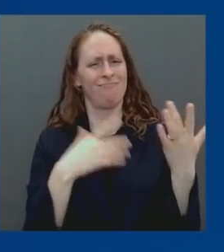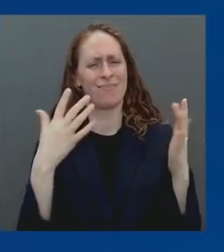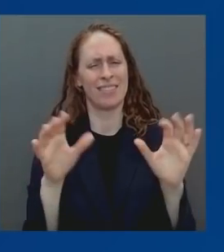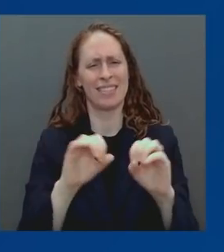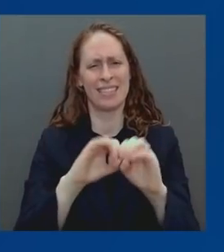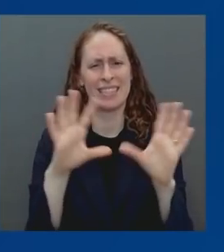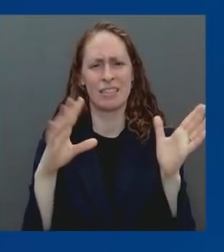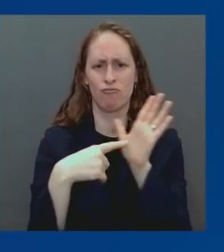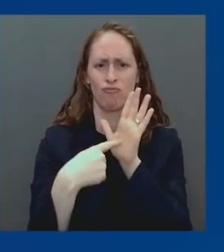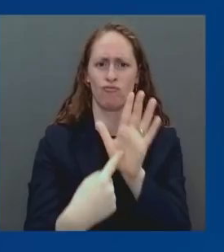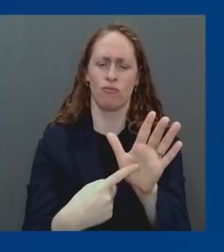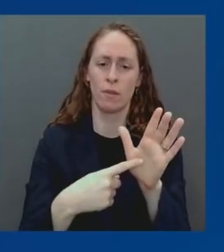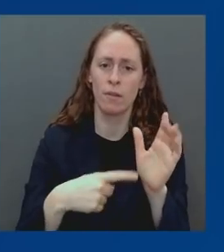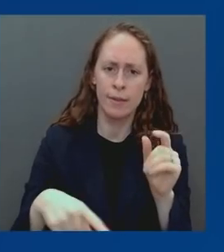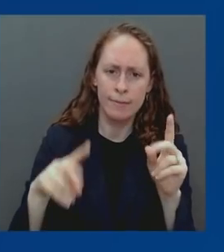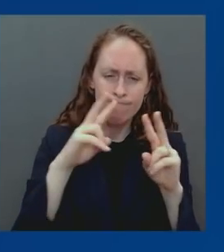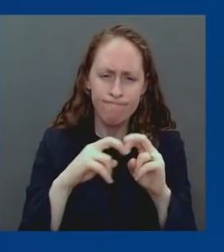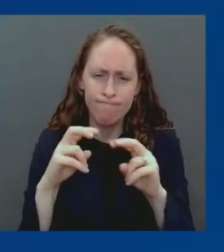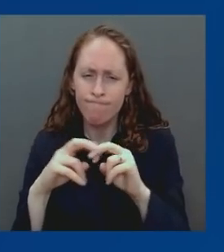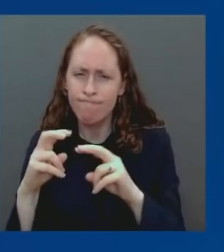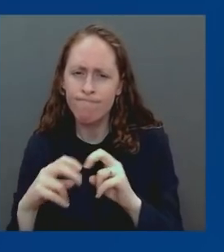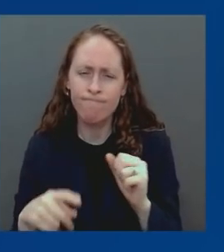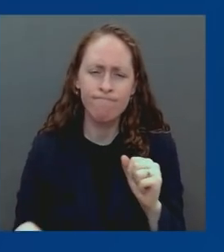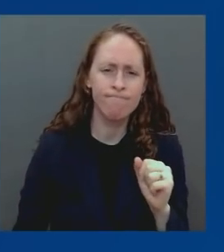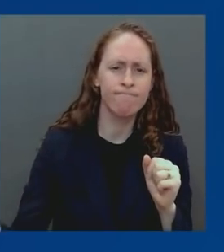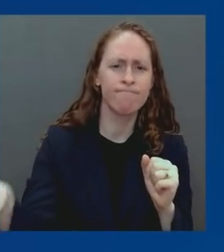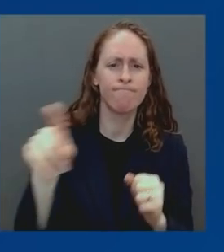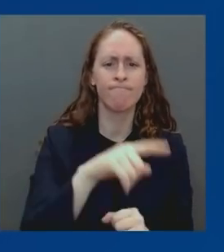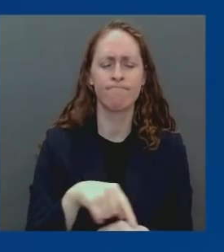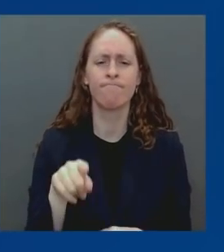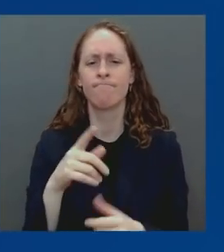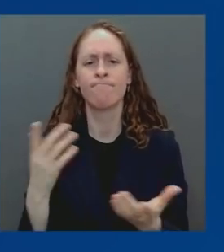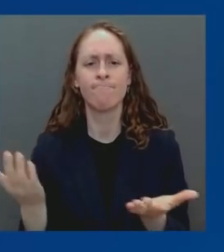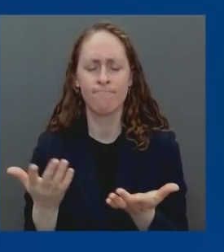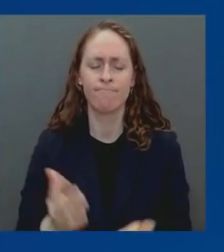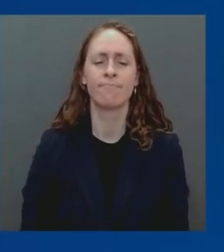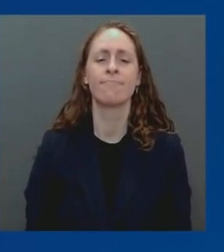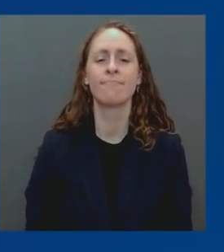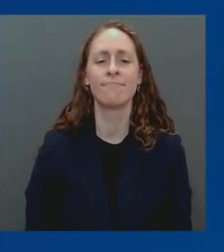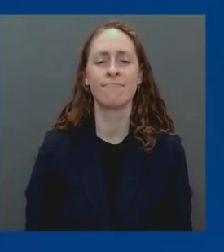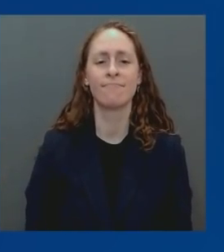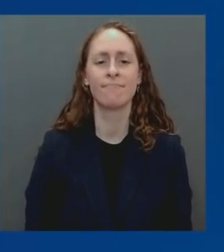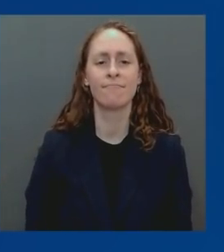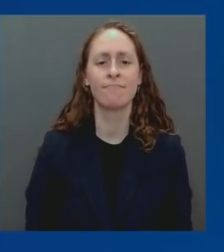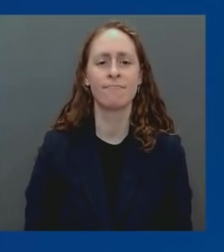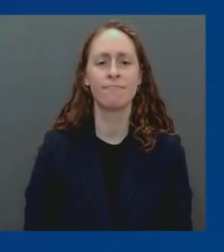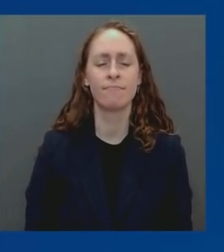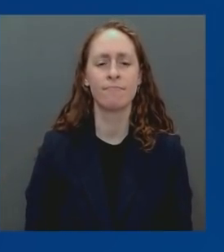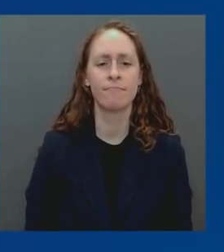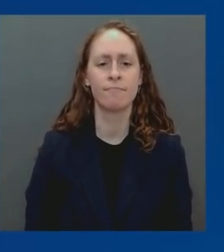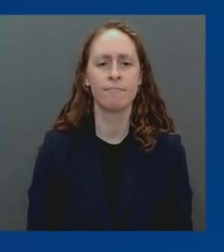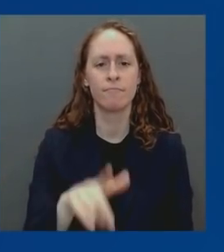and SARS infection and fertility. The study is an NIH-funded pregnancy study online --